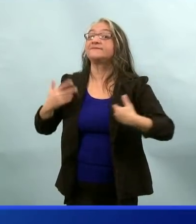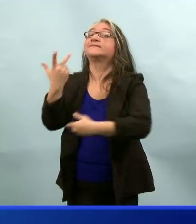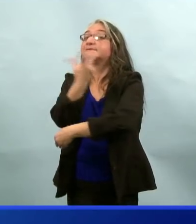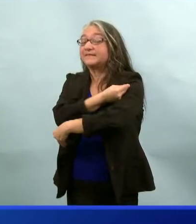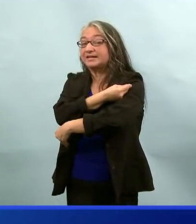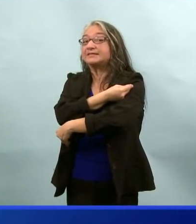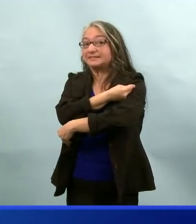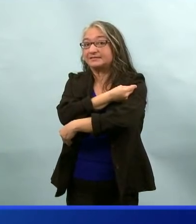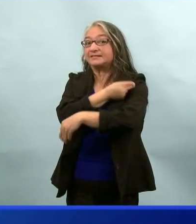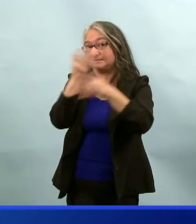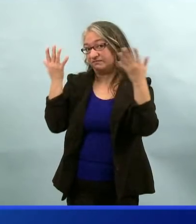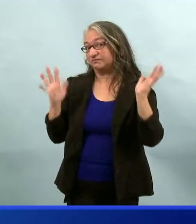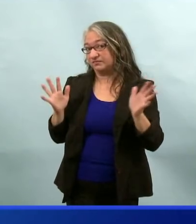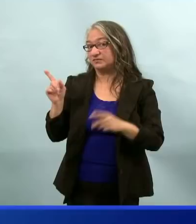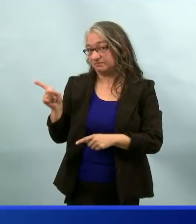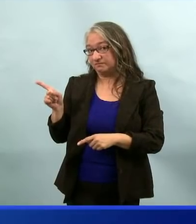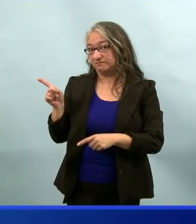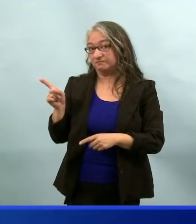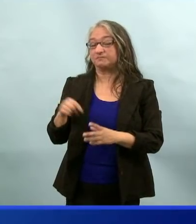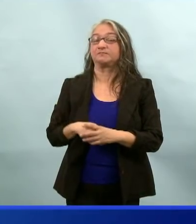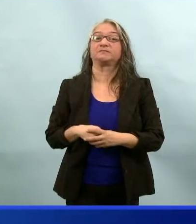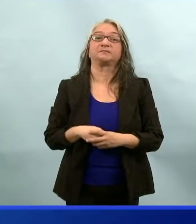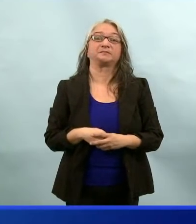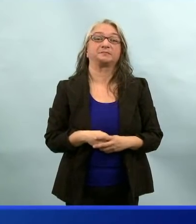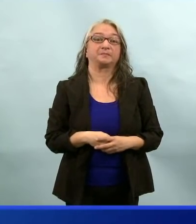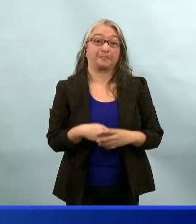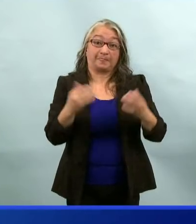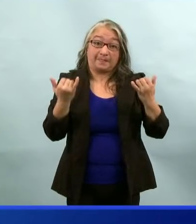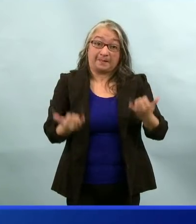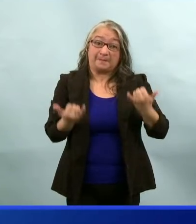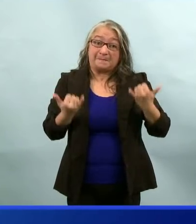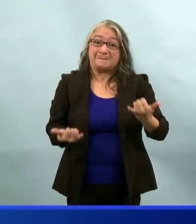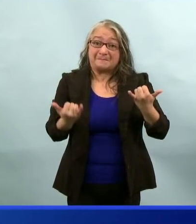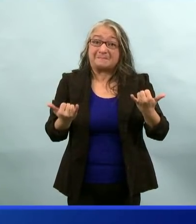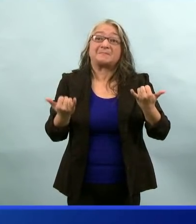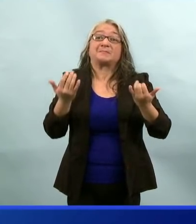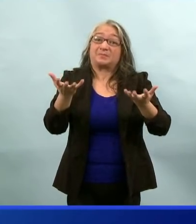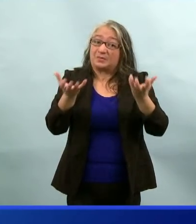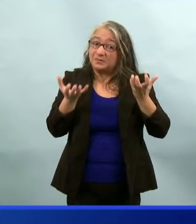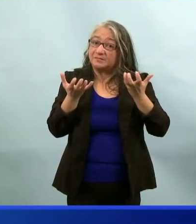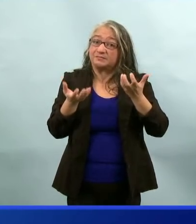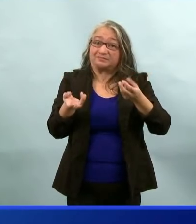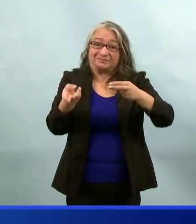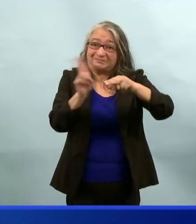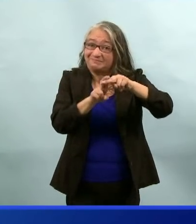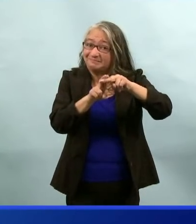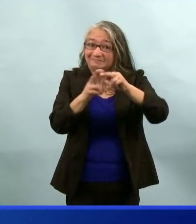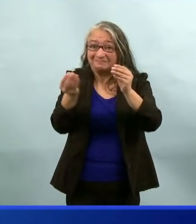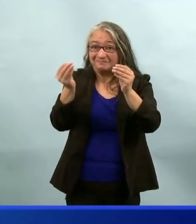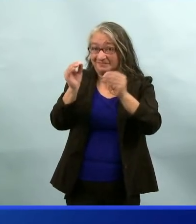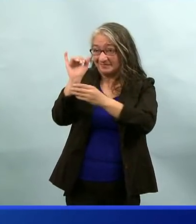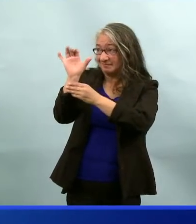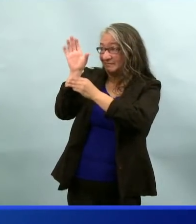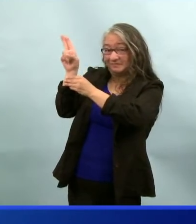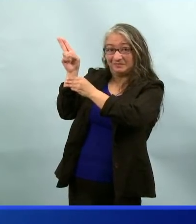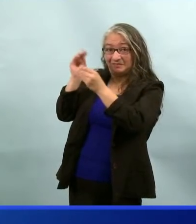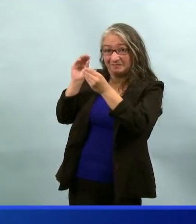to increase our icu capacity which has been our primary focus for many weeks this does not come